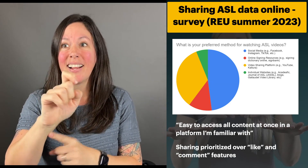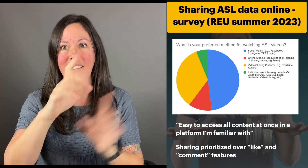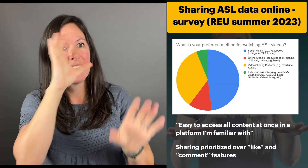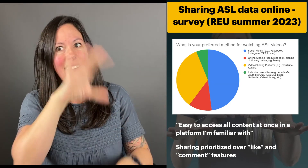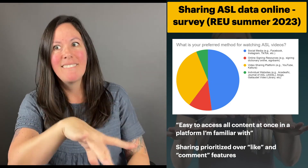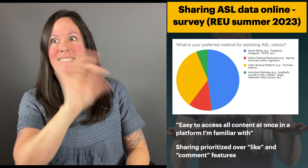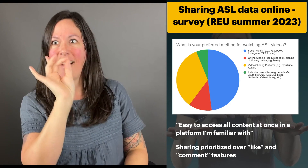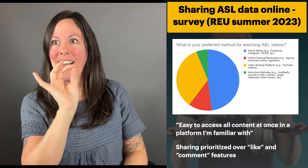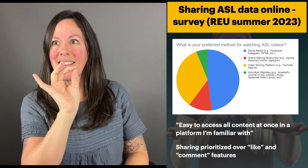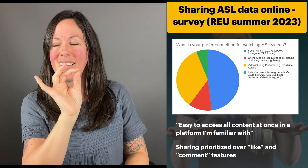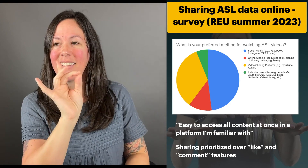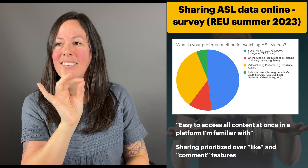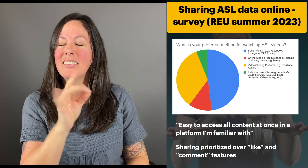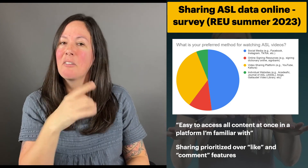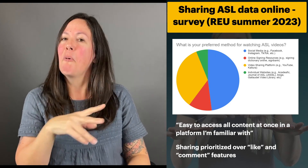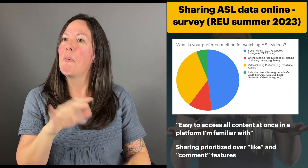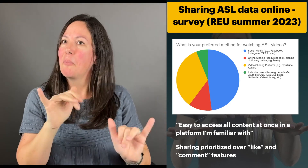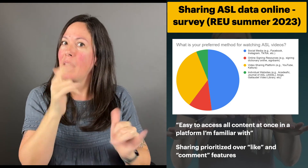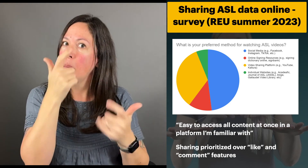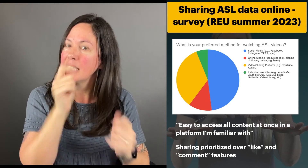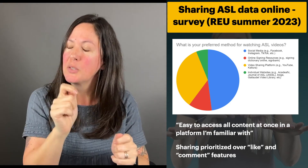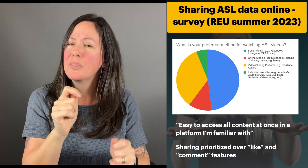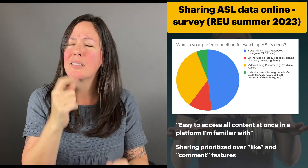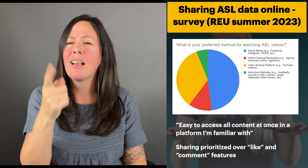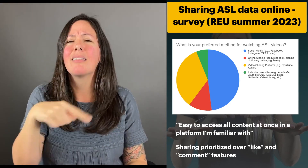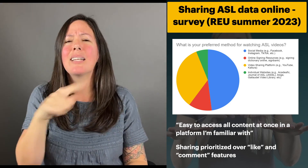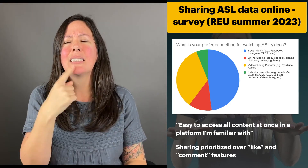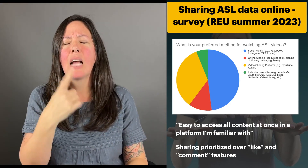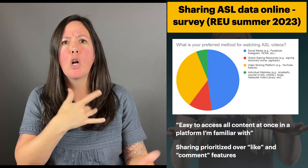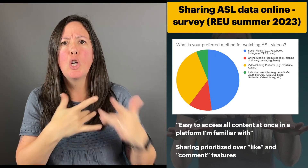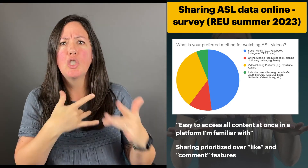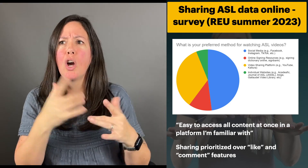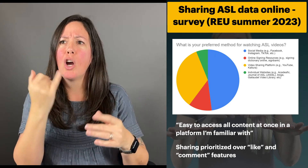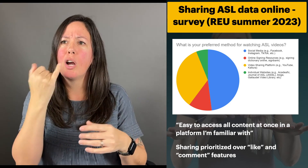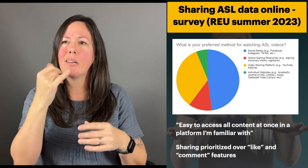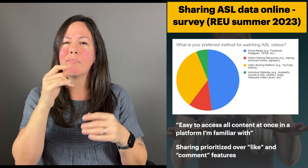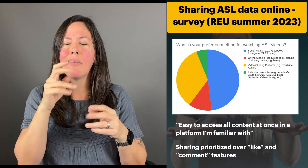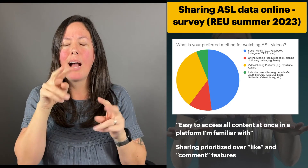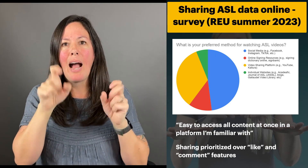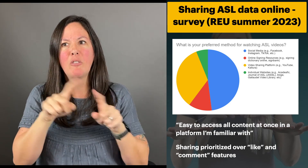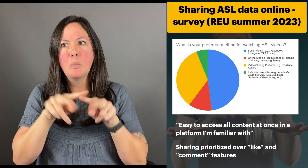the video or or comment on the video but they actually preferred being able to